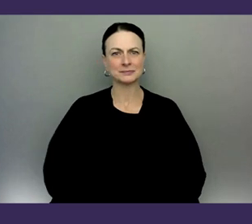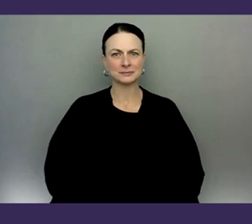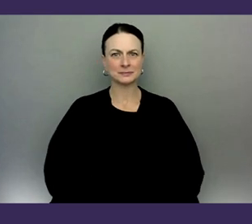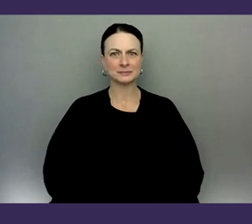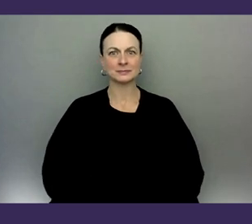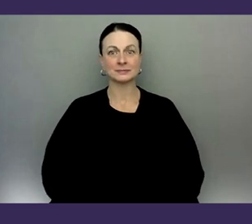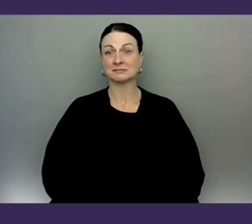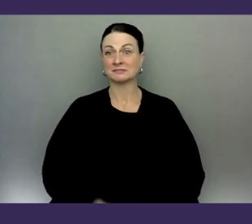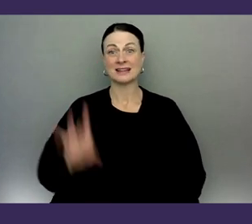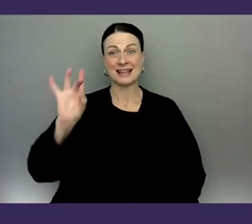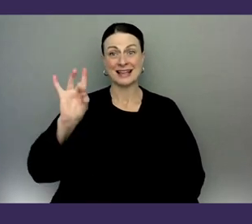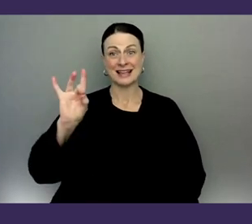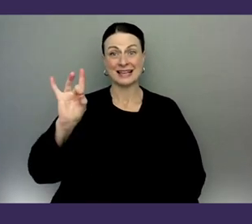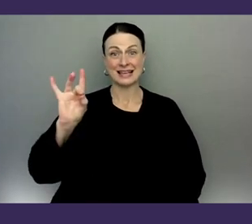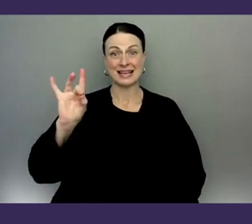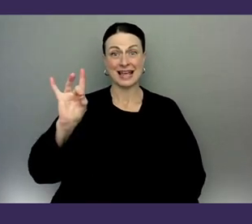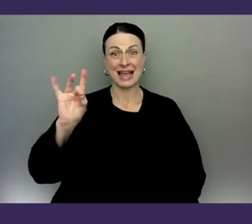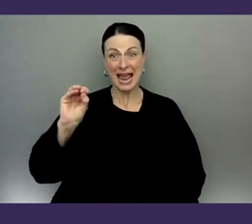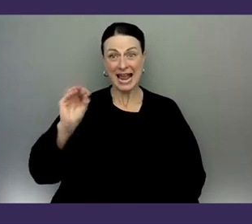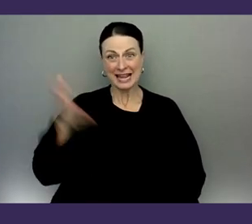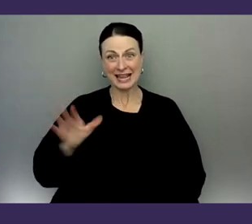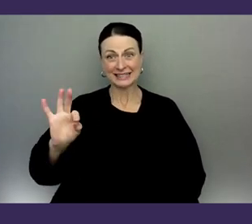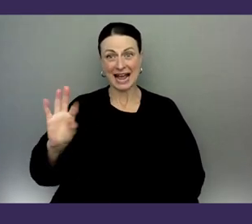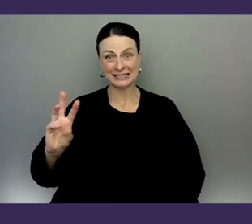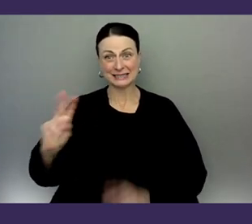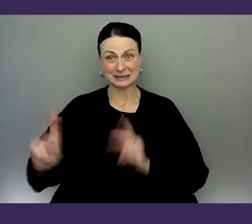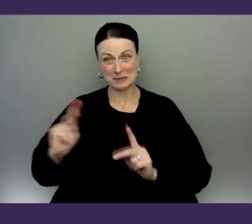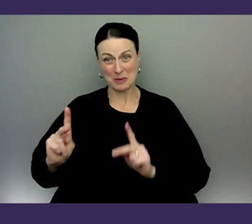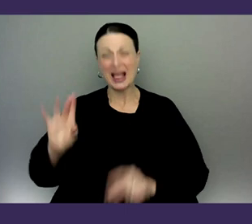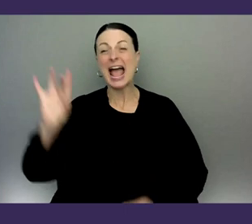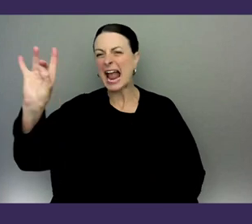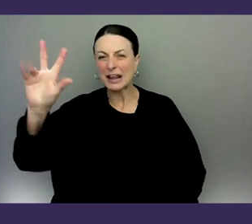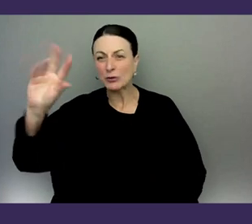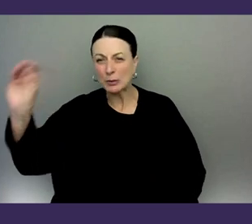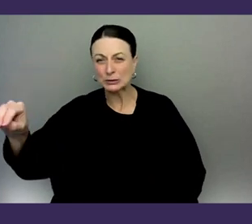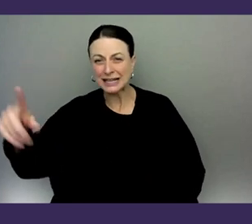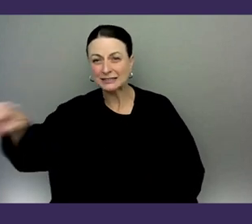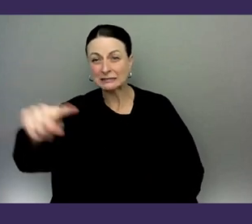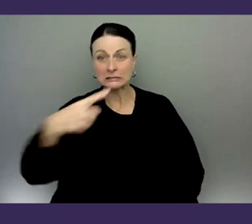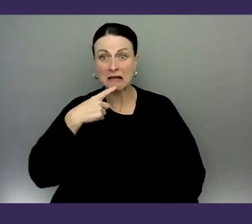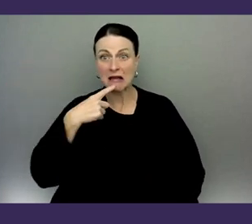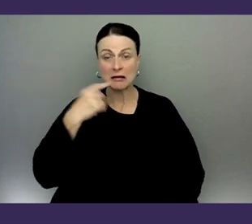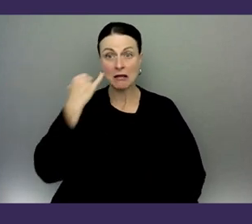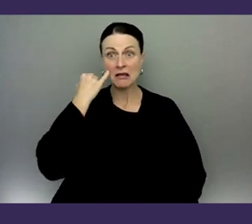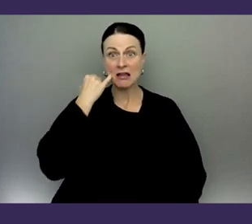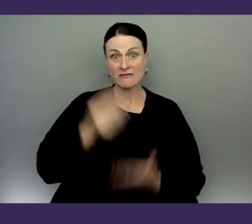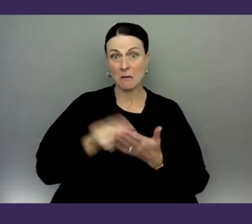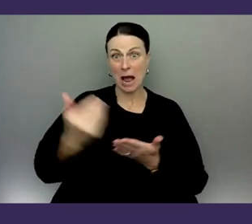80 out of 96 participants, 83% of people said they get support or advice